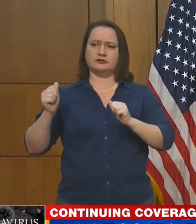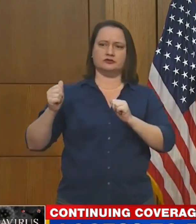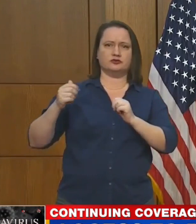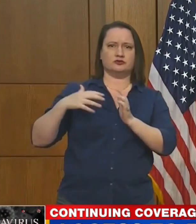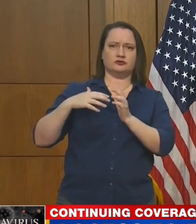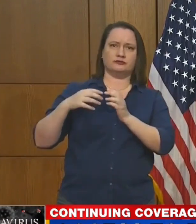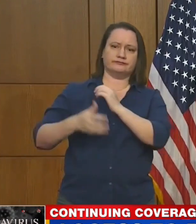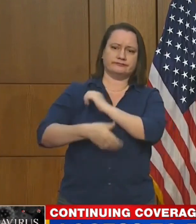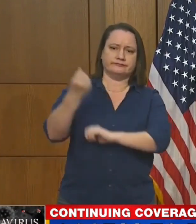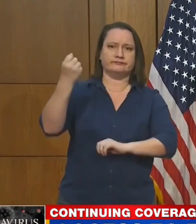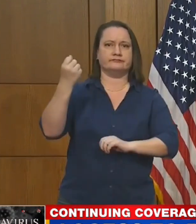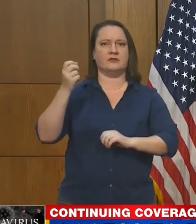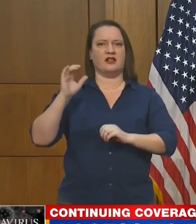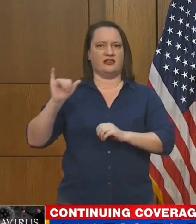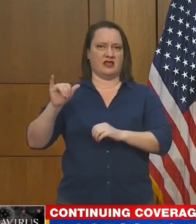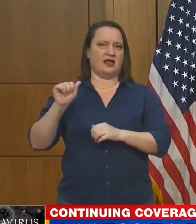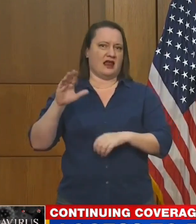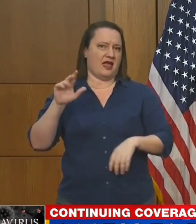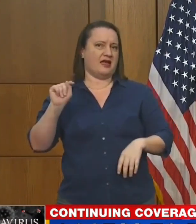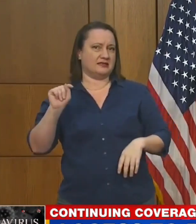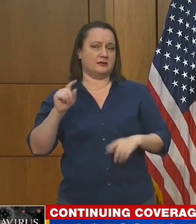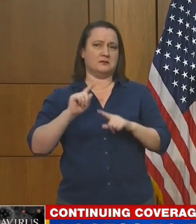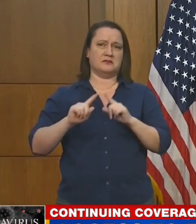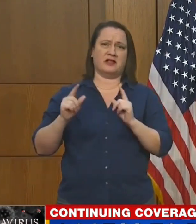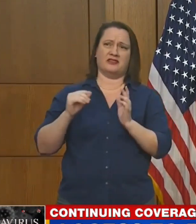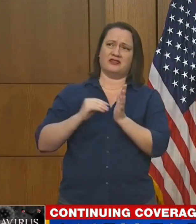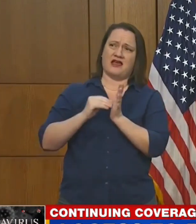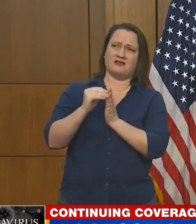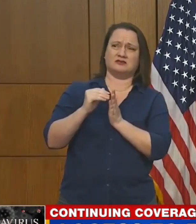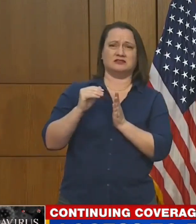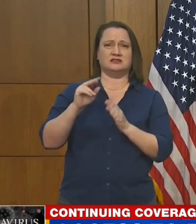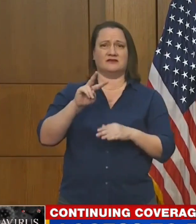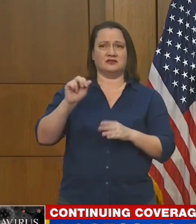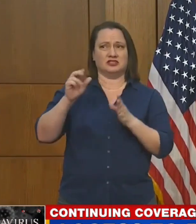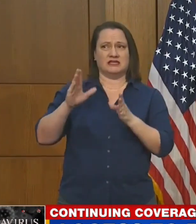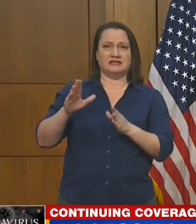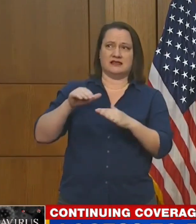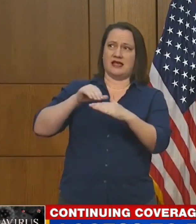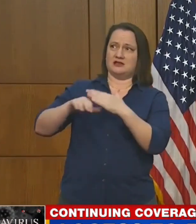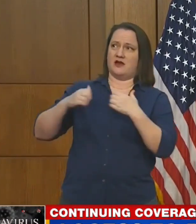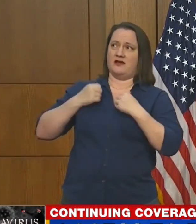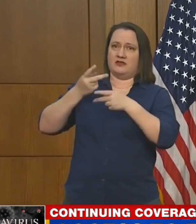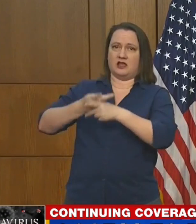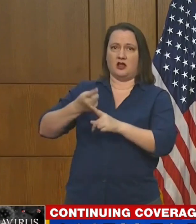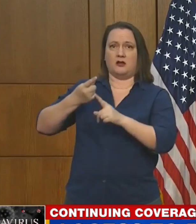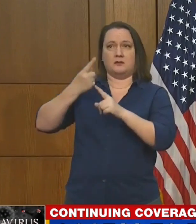HAVE BEEN EFFORTS TO UNDERMINE. BUT MILLIONS OF AMERICANS AND THOUSANDS OF VIRGINIANS HAVE